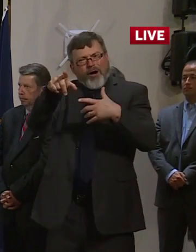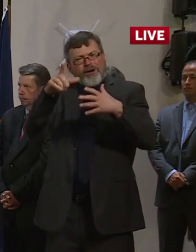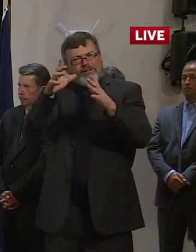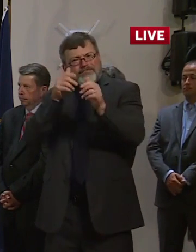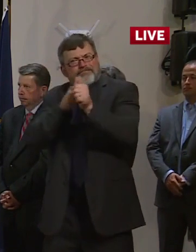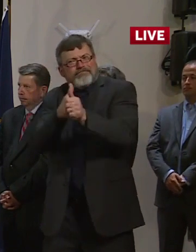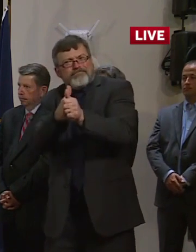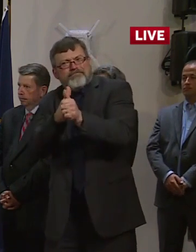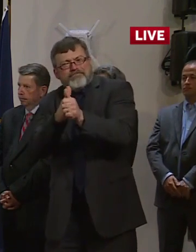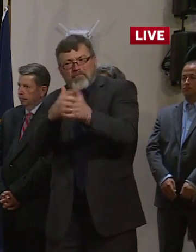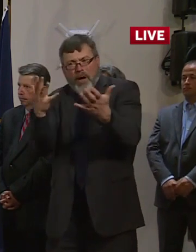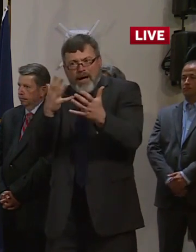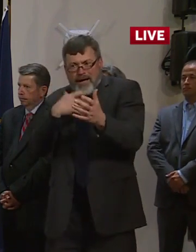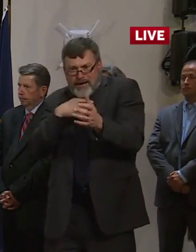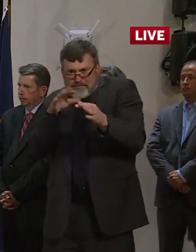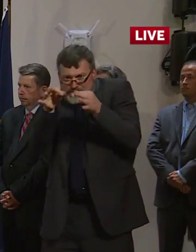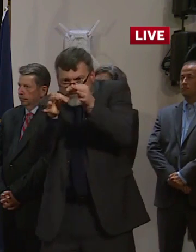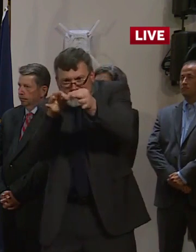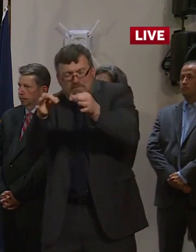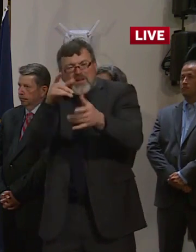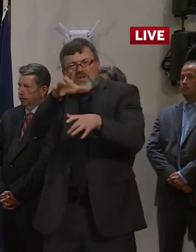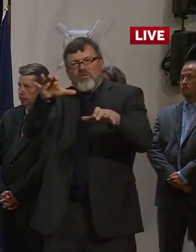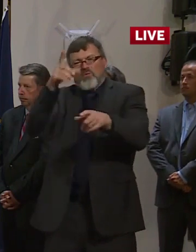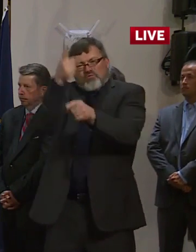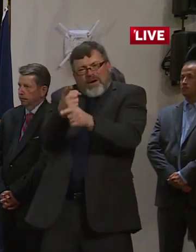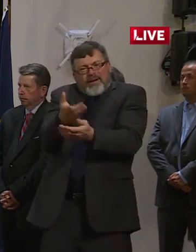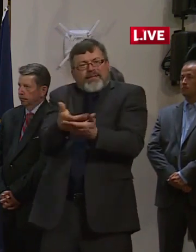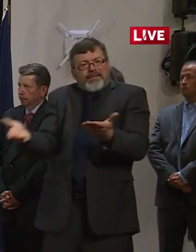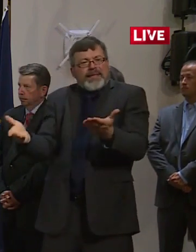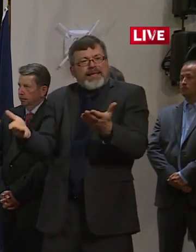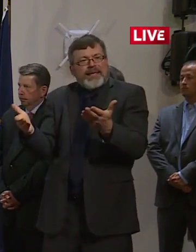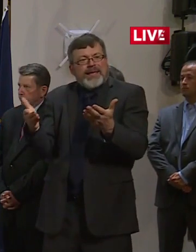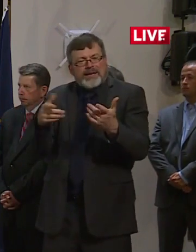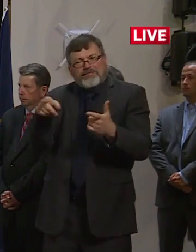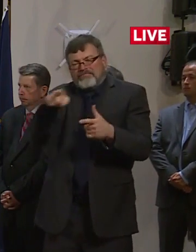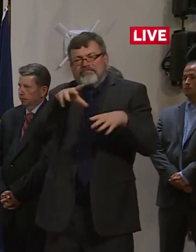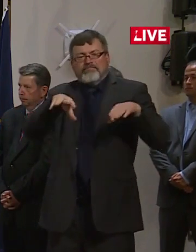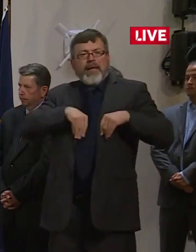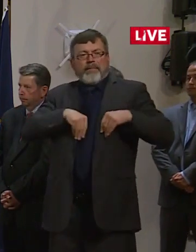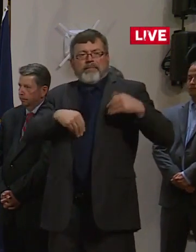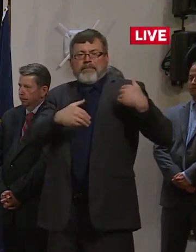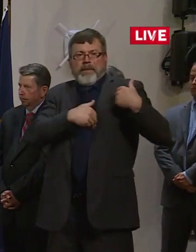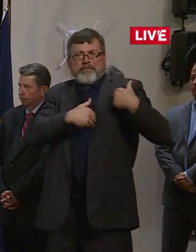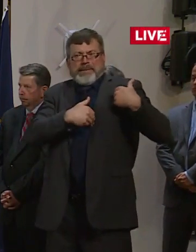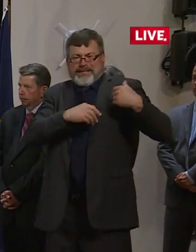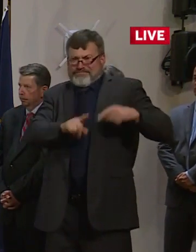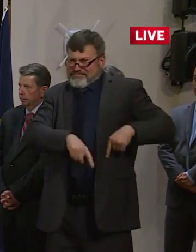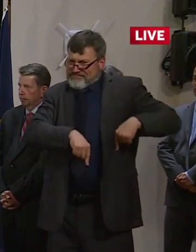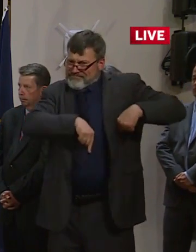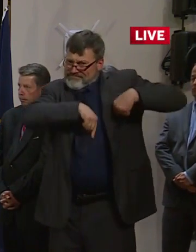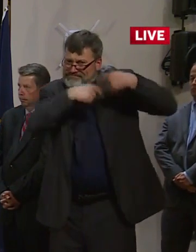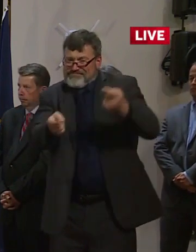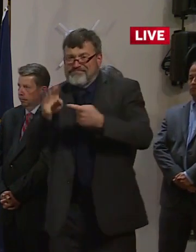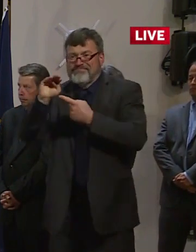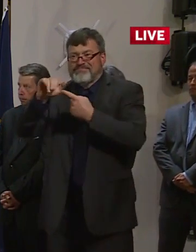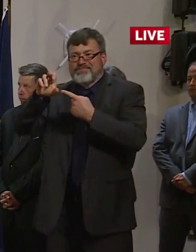THOSE WHO WAKE UP CHEA MORNING WANTING TO DO THE RIGHT THING.